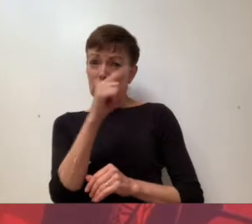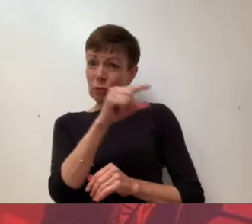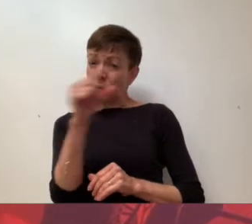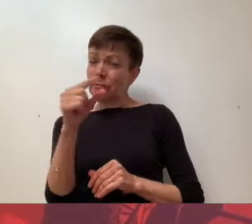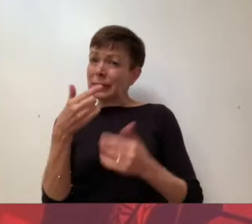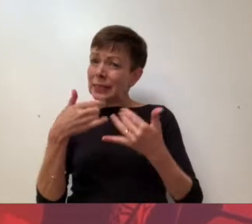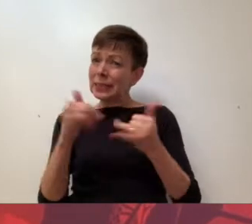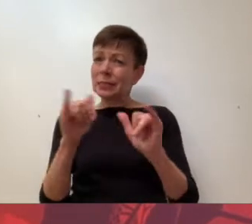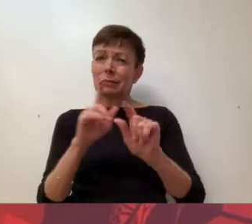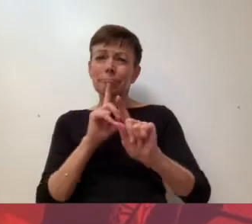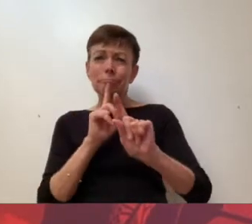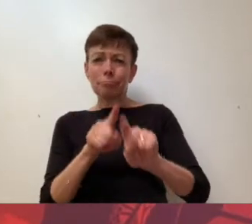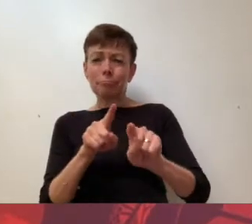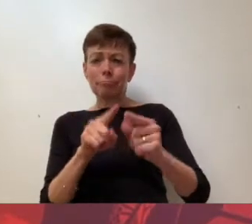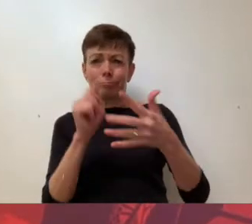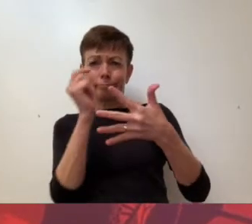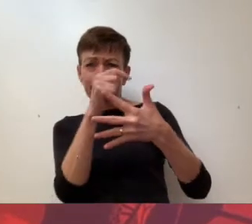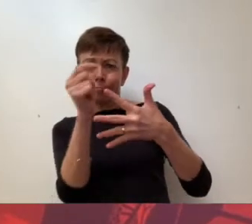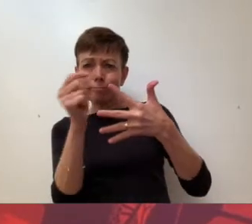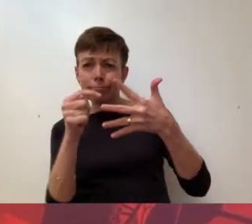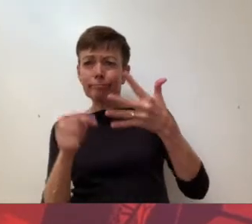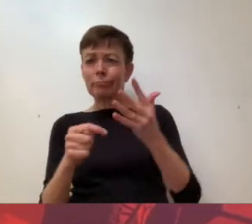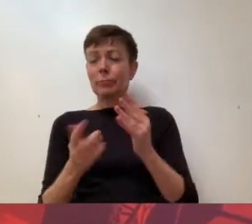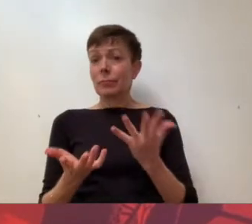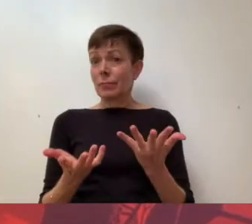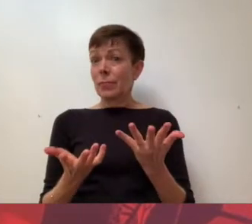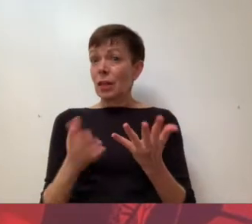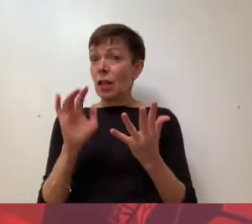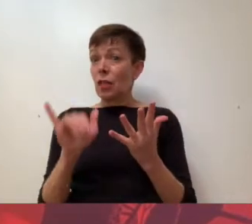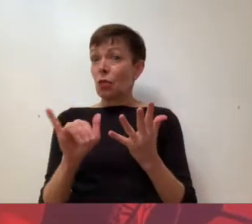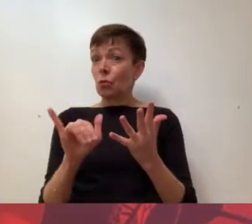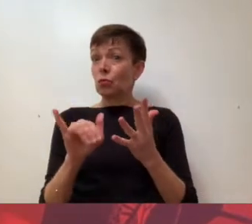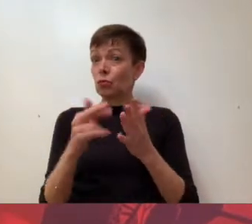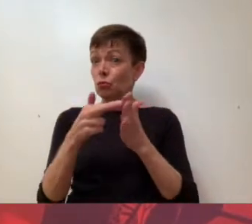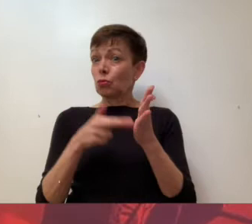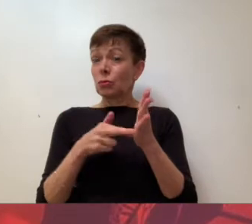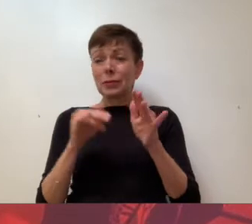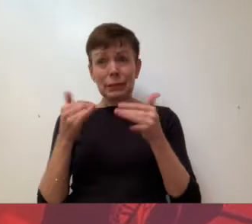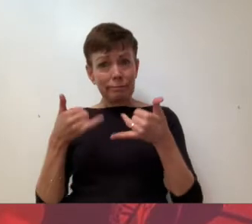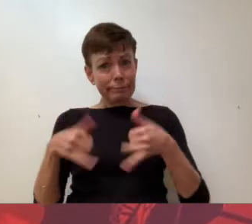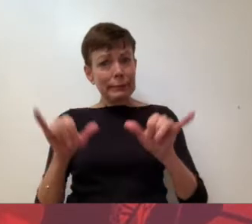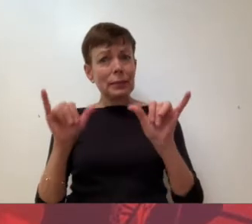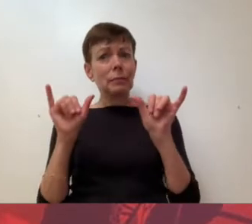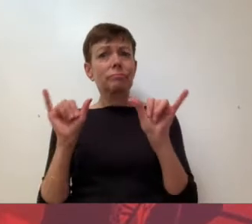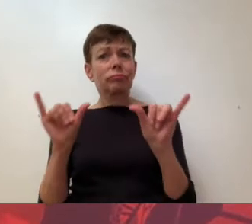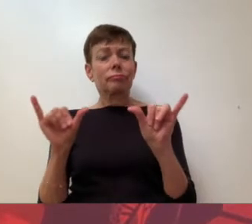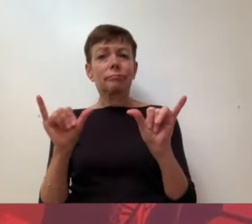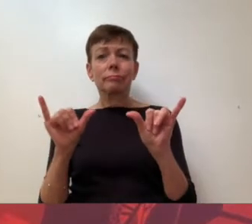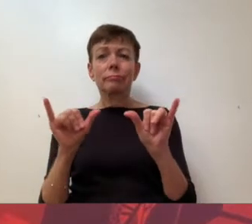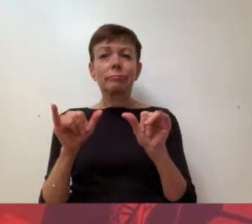public health restrictions and orders that do continue to remain in place despite these